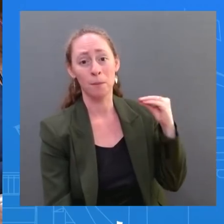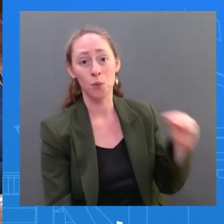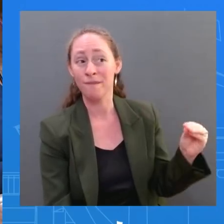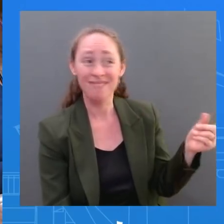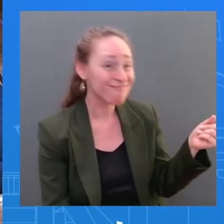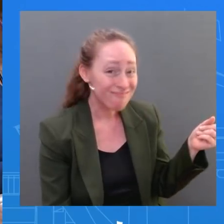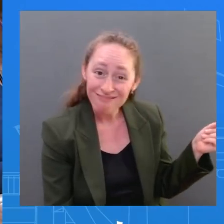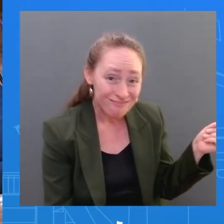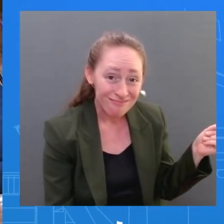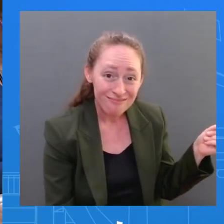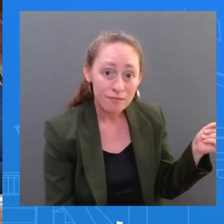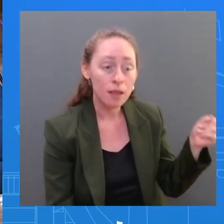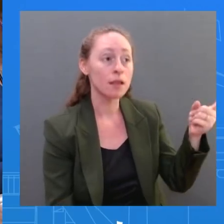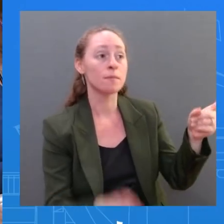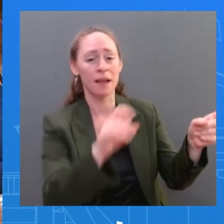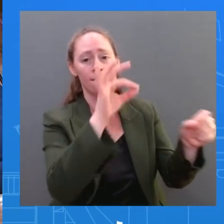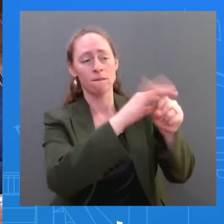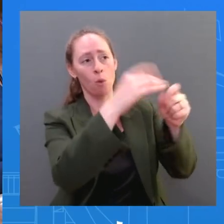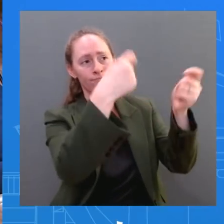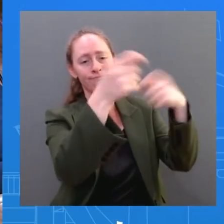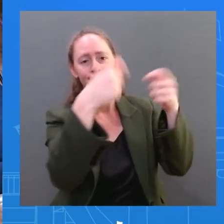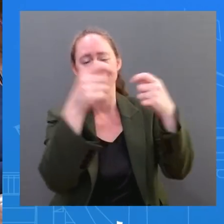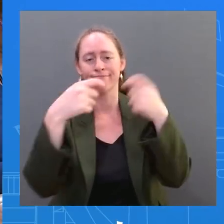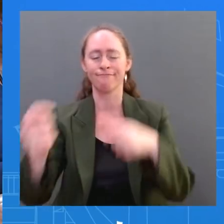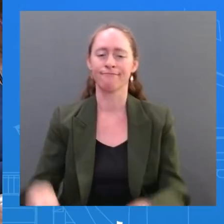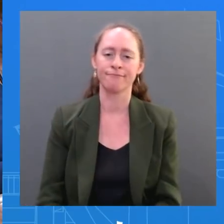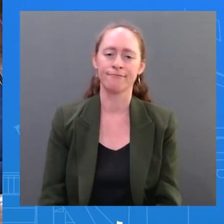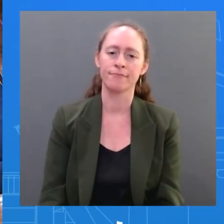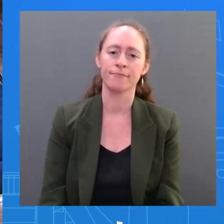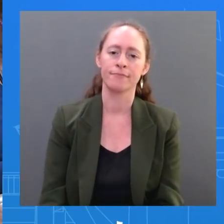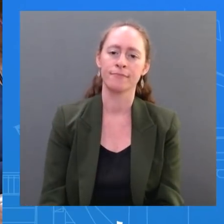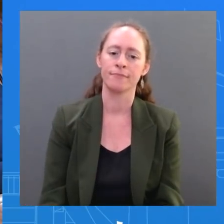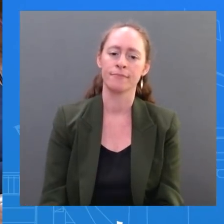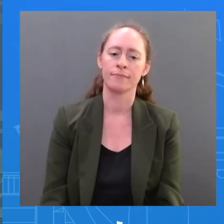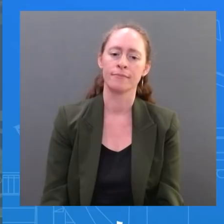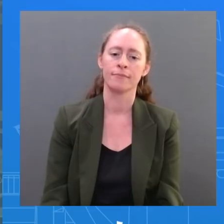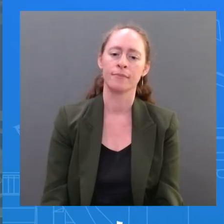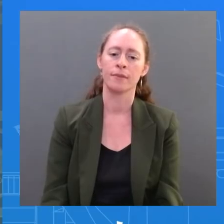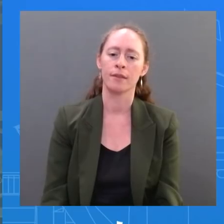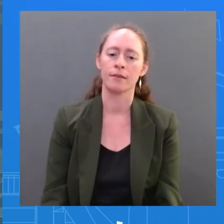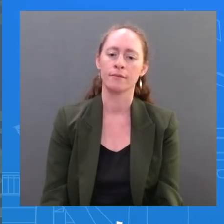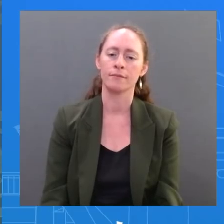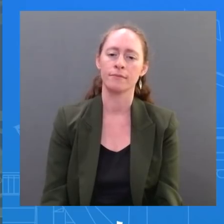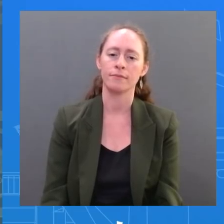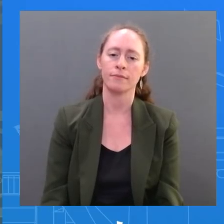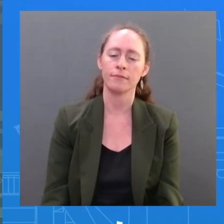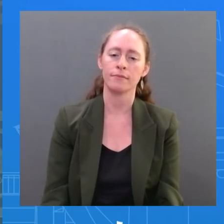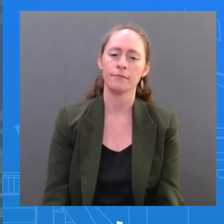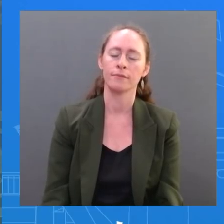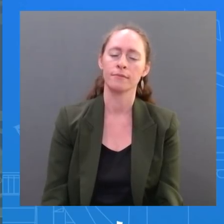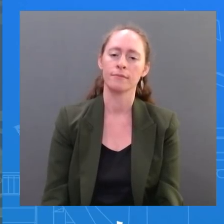the sanctioning of federal lands for abortion? Ms. Jean-Pierre: So, look, we are --